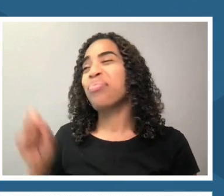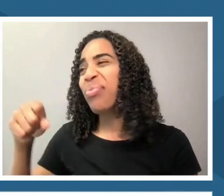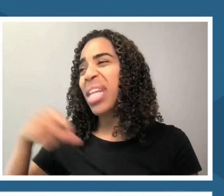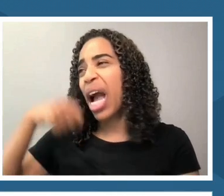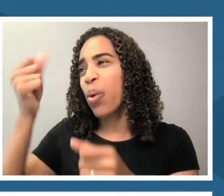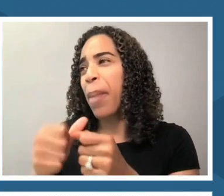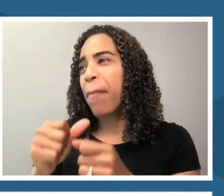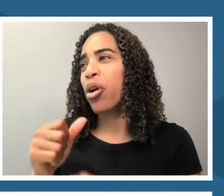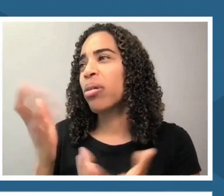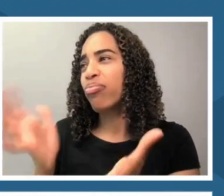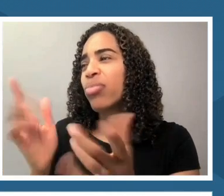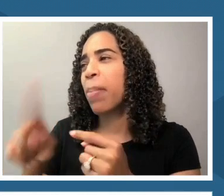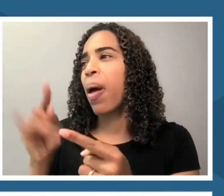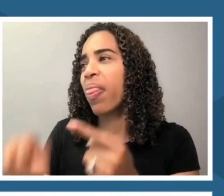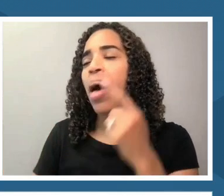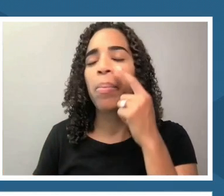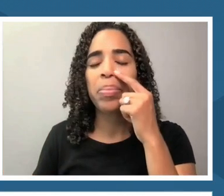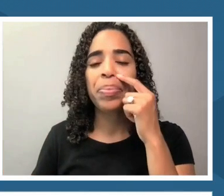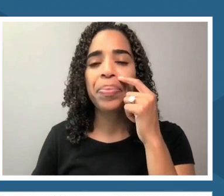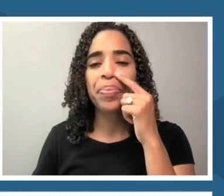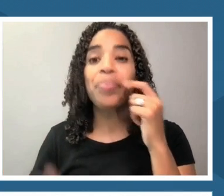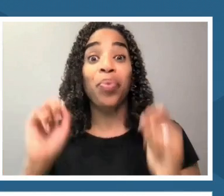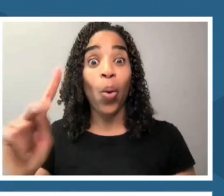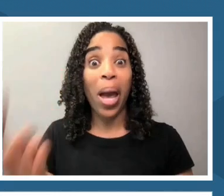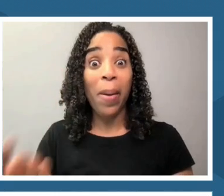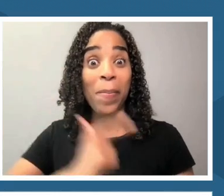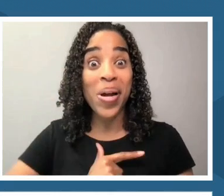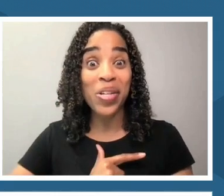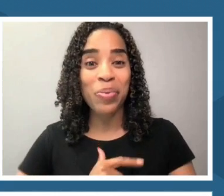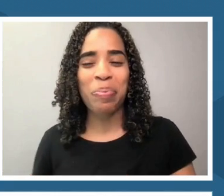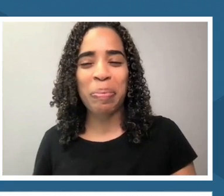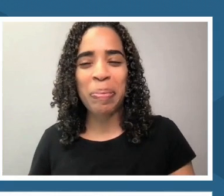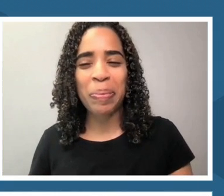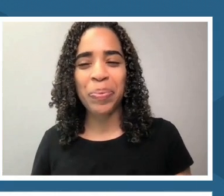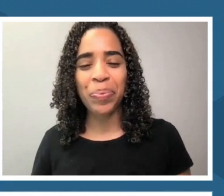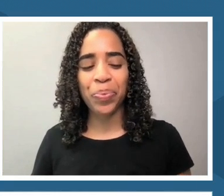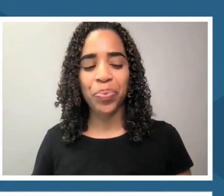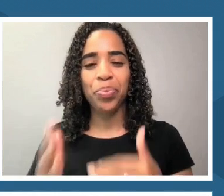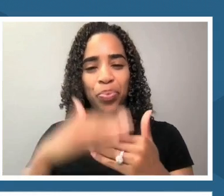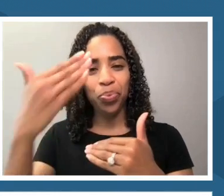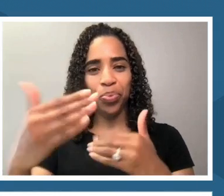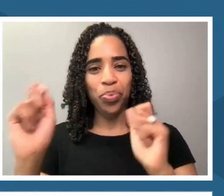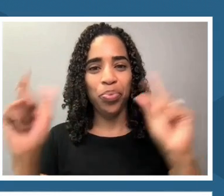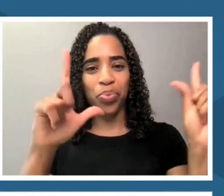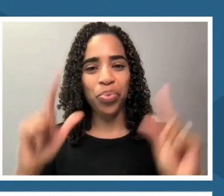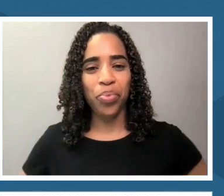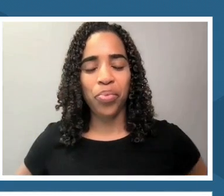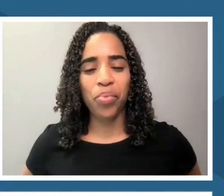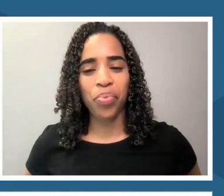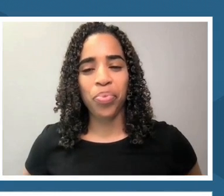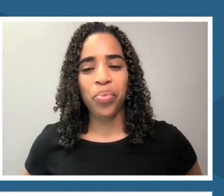okay uh so my turn uh in the next slide please